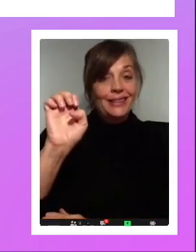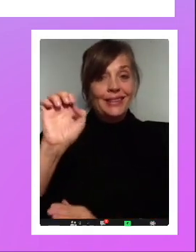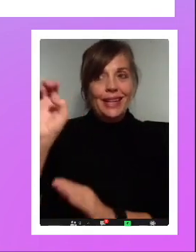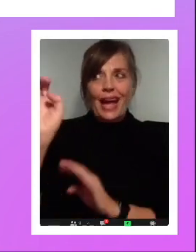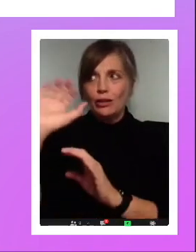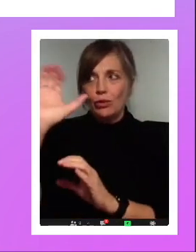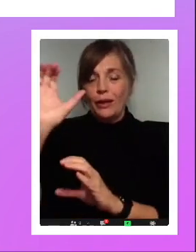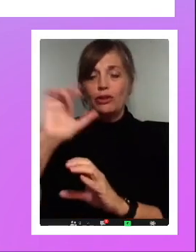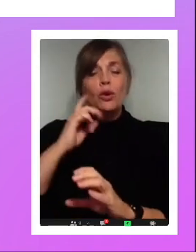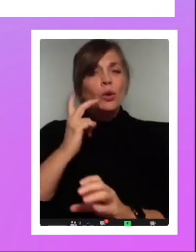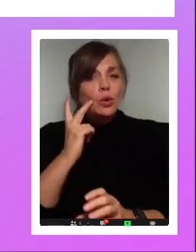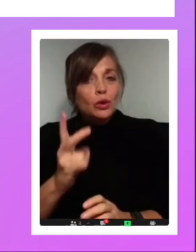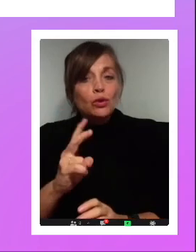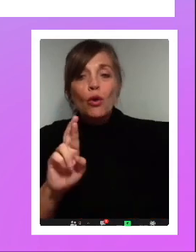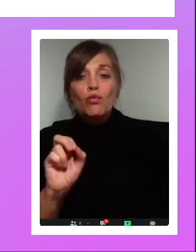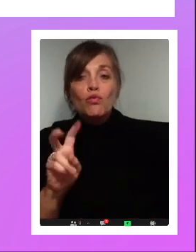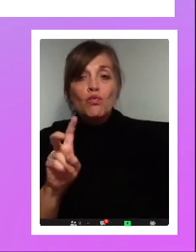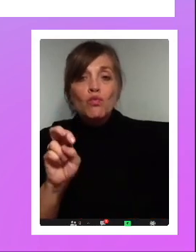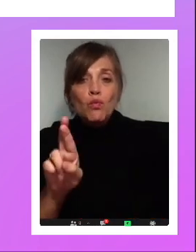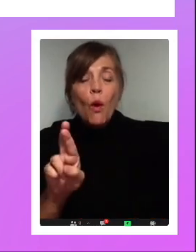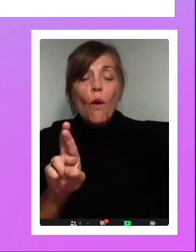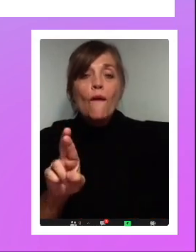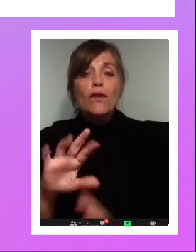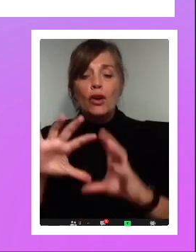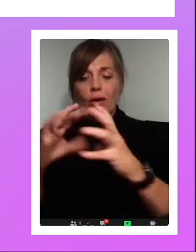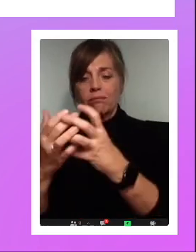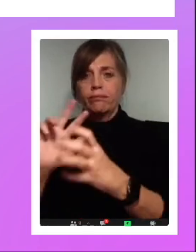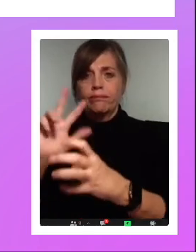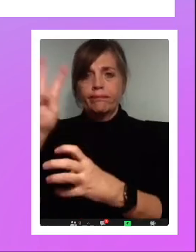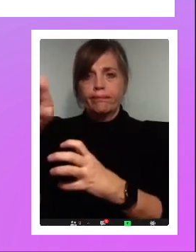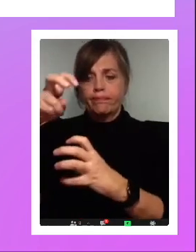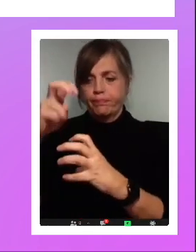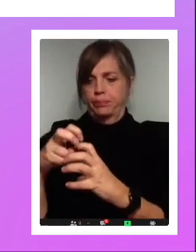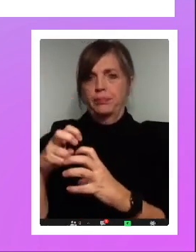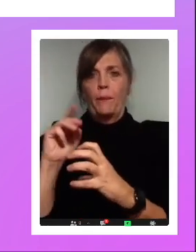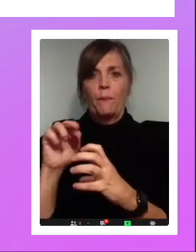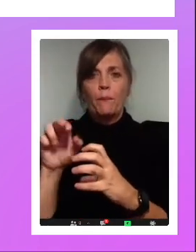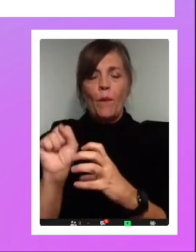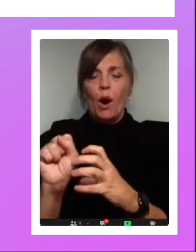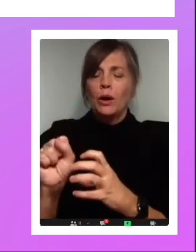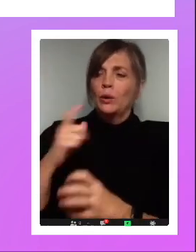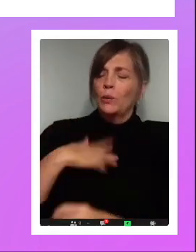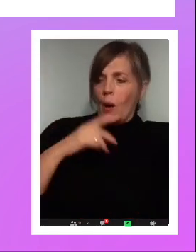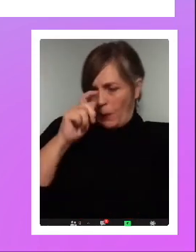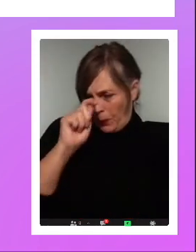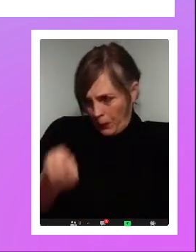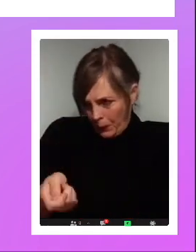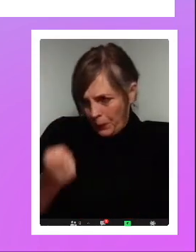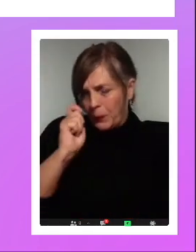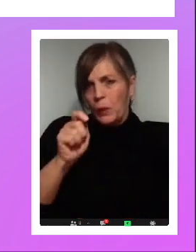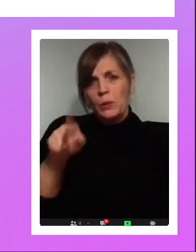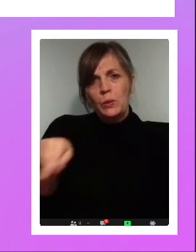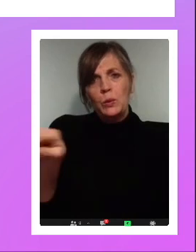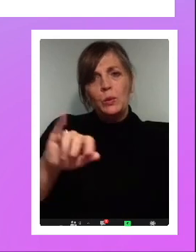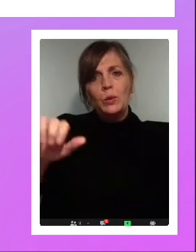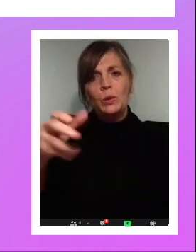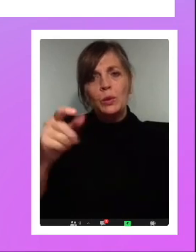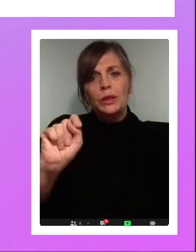on Mars hats off to the jet propulsion lab, what an accomplishment, right? When you think about all the information